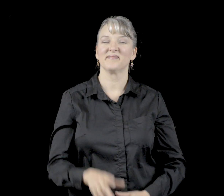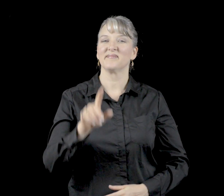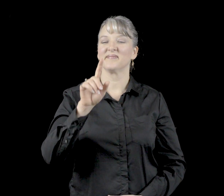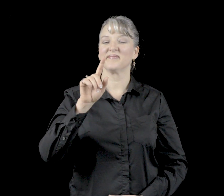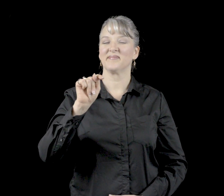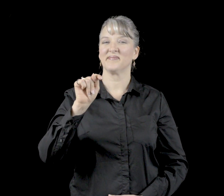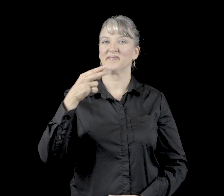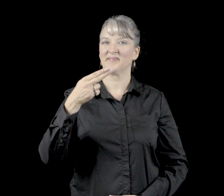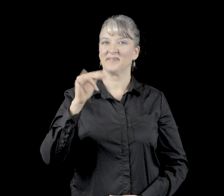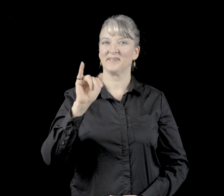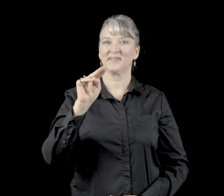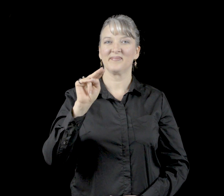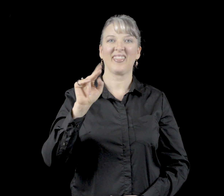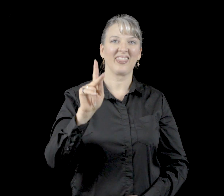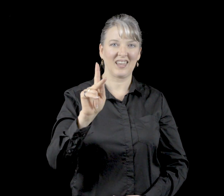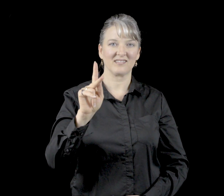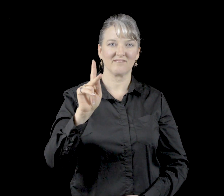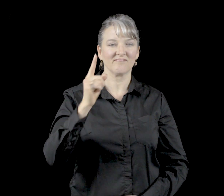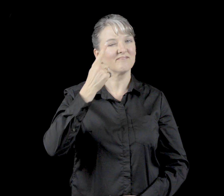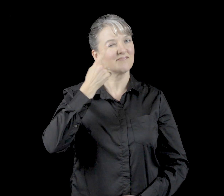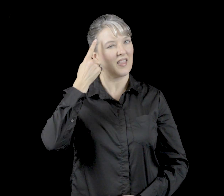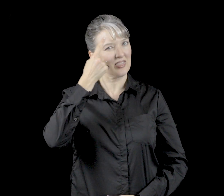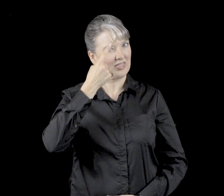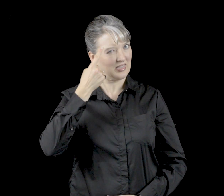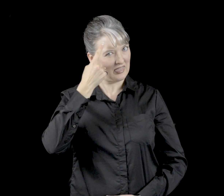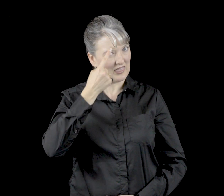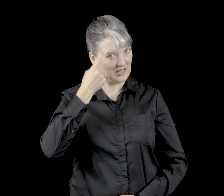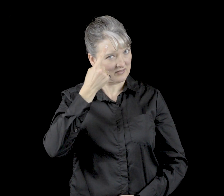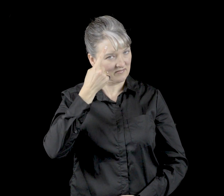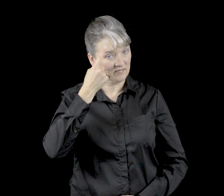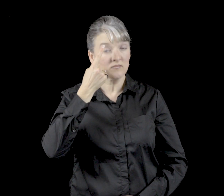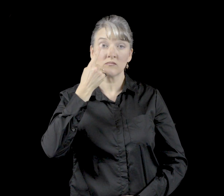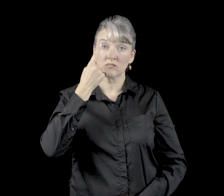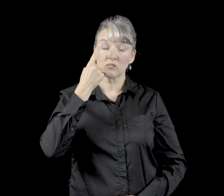T-H-I-N-K Think